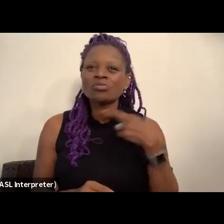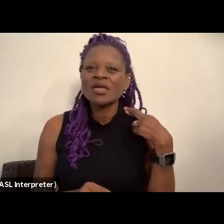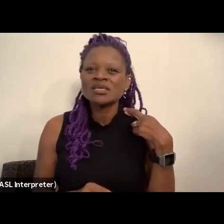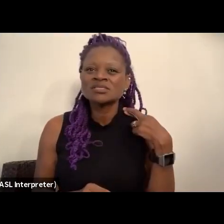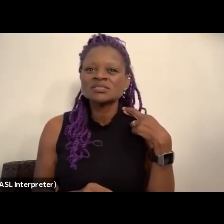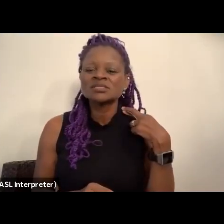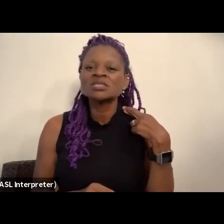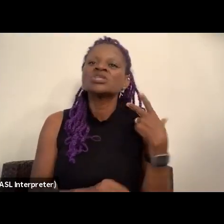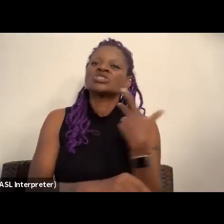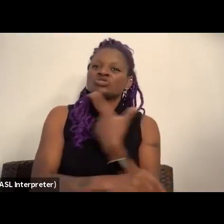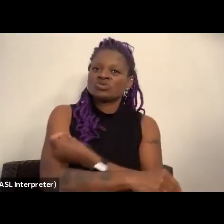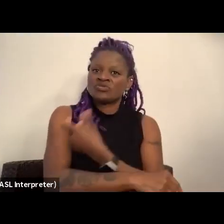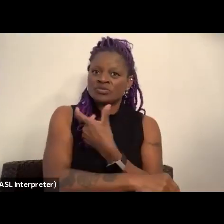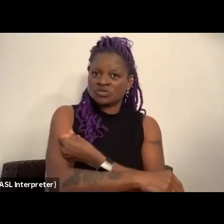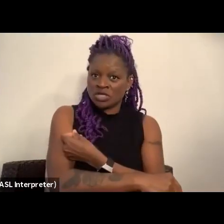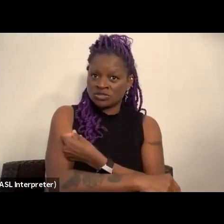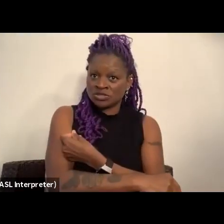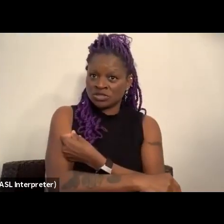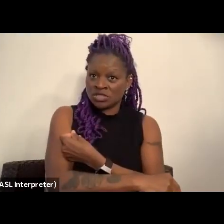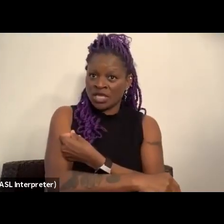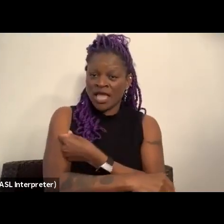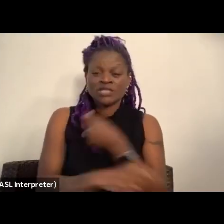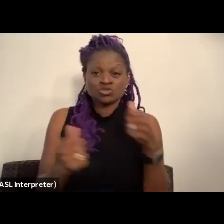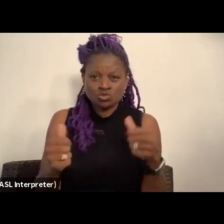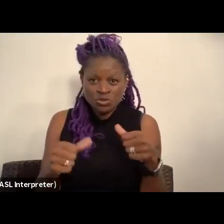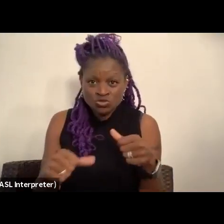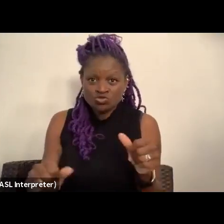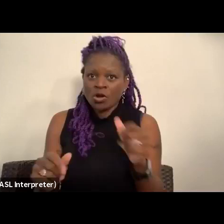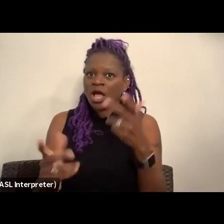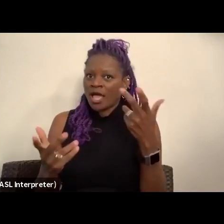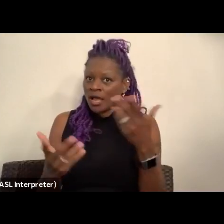get the vaccine into as many people as possible.